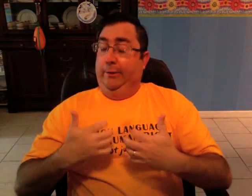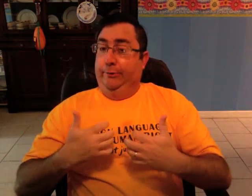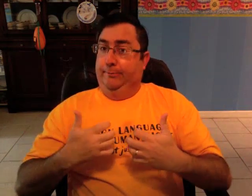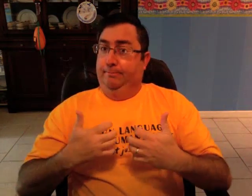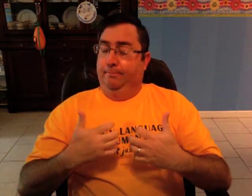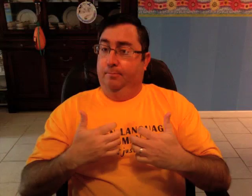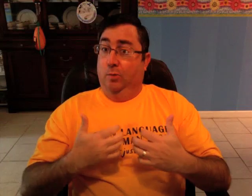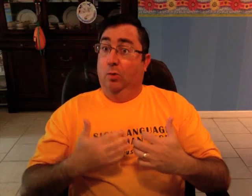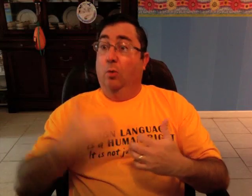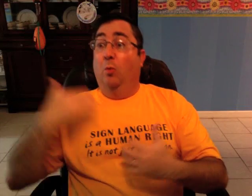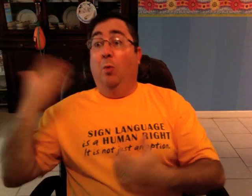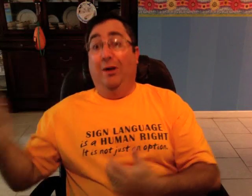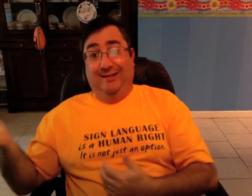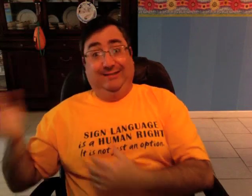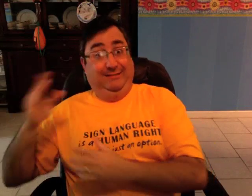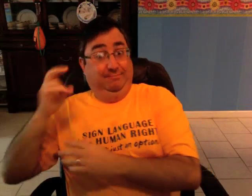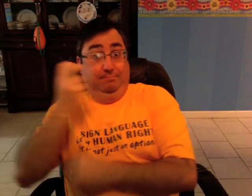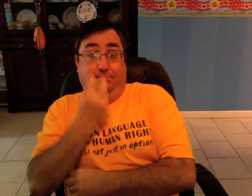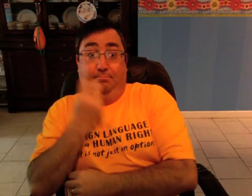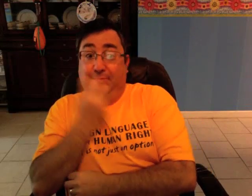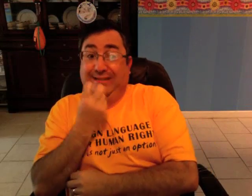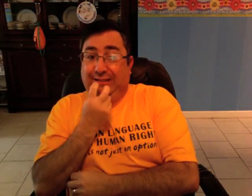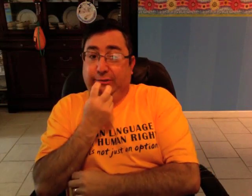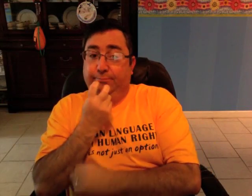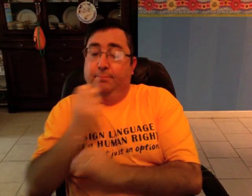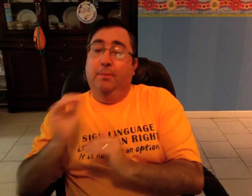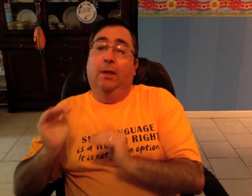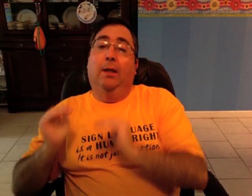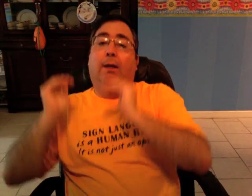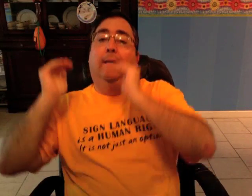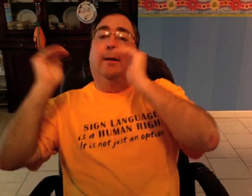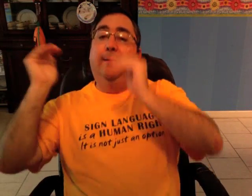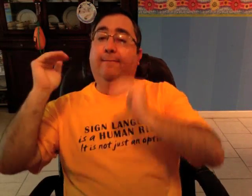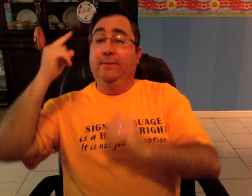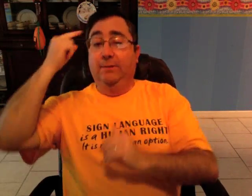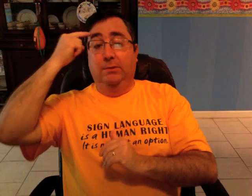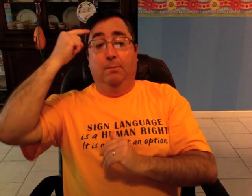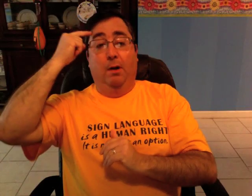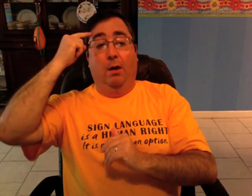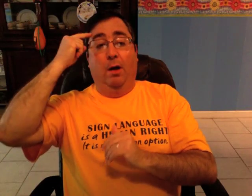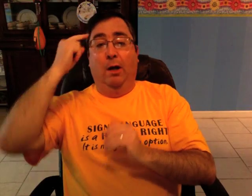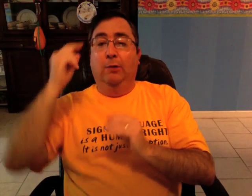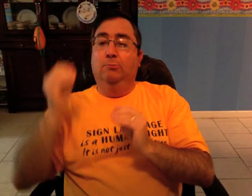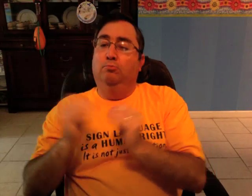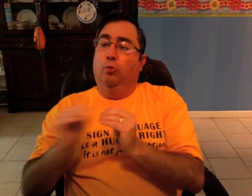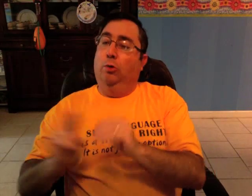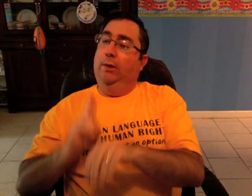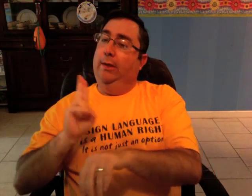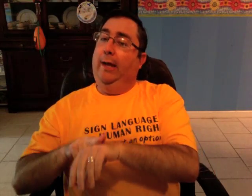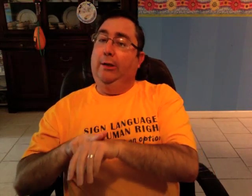whereas speech elevates the mind much more naturally,